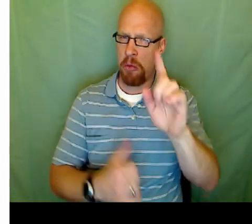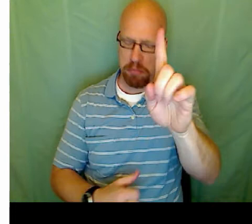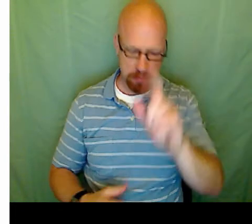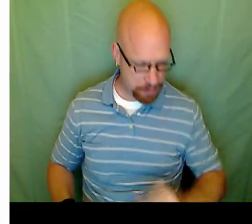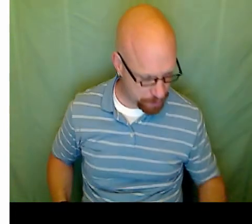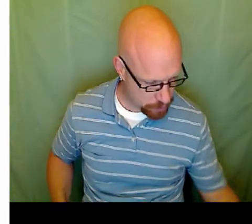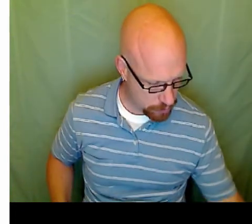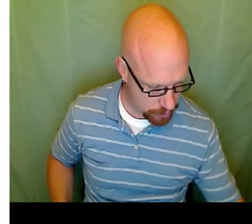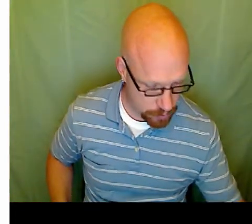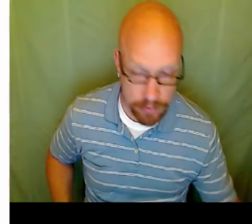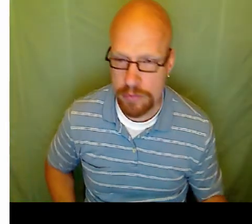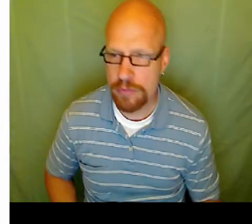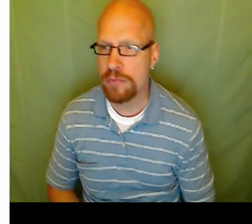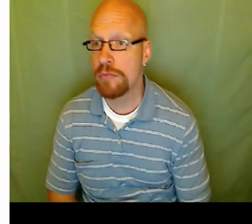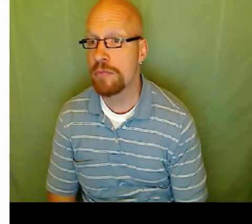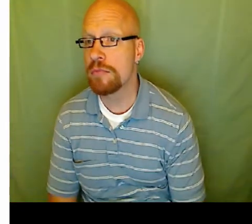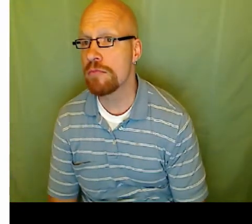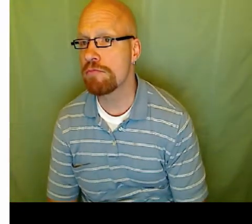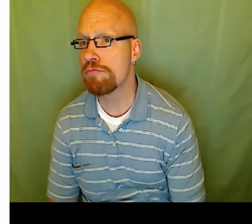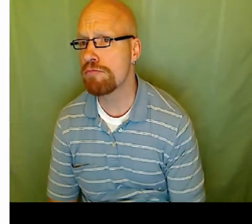Let me show you on a graph what that looks like.